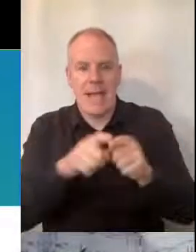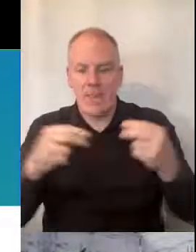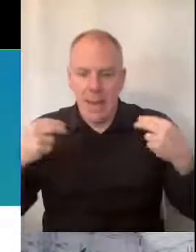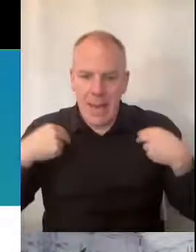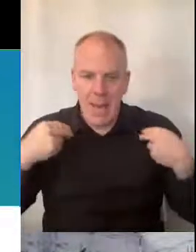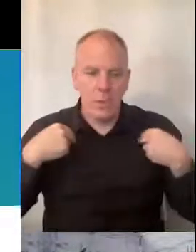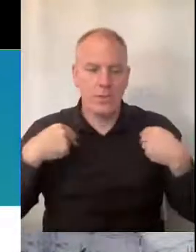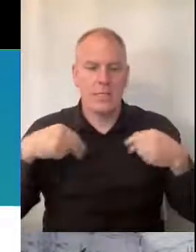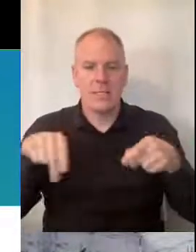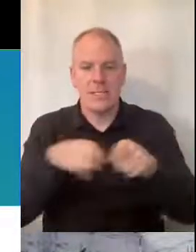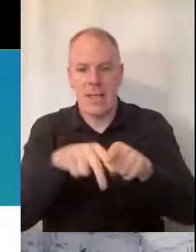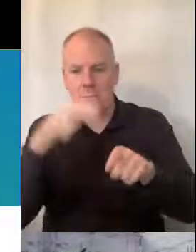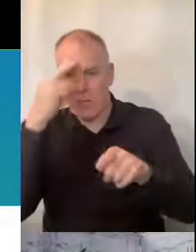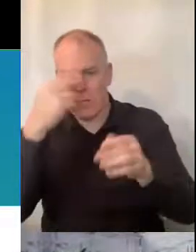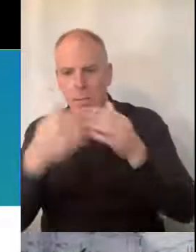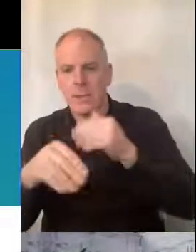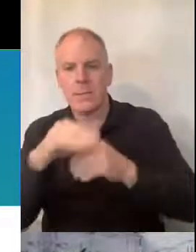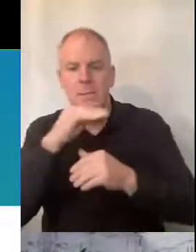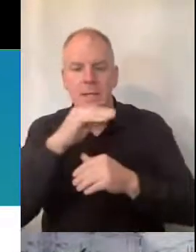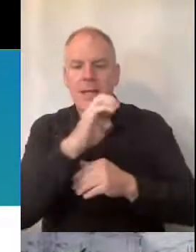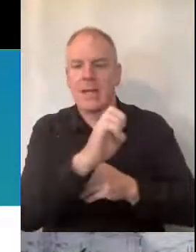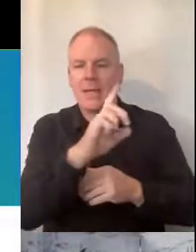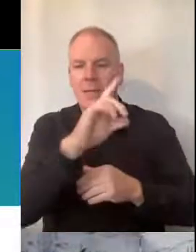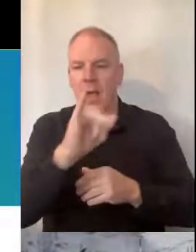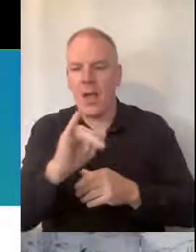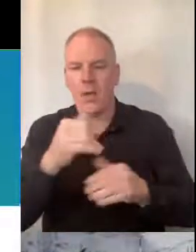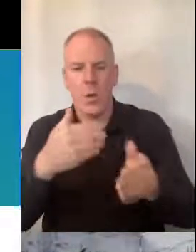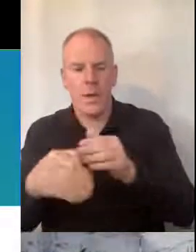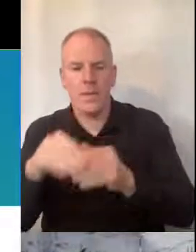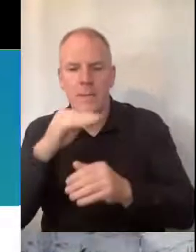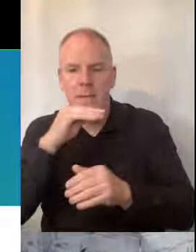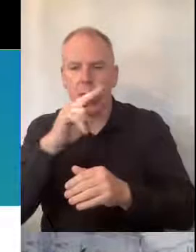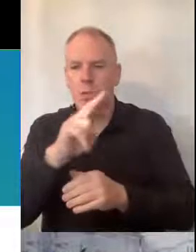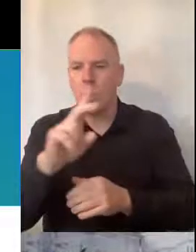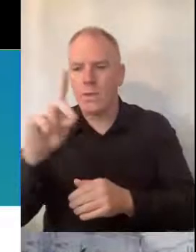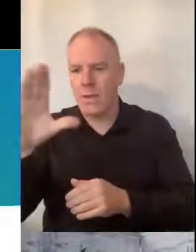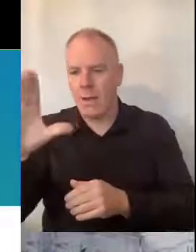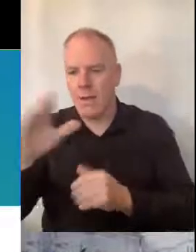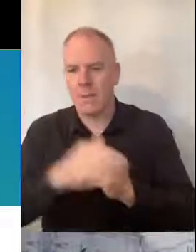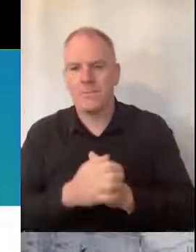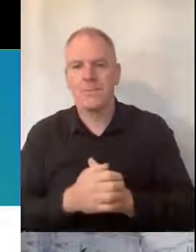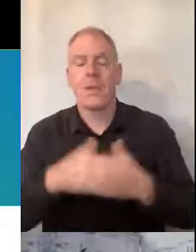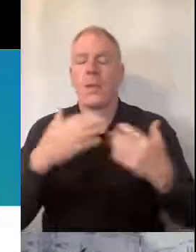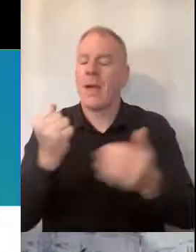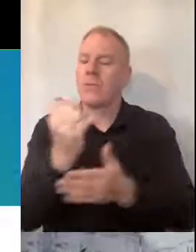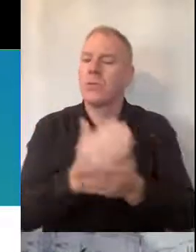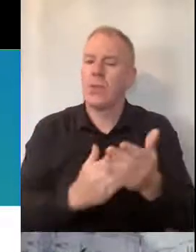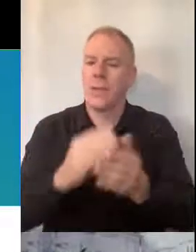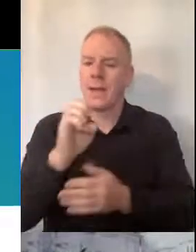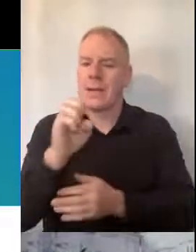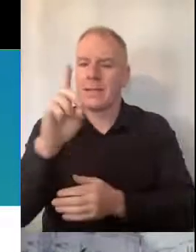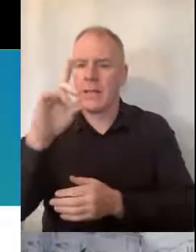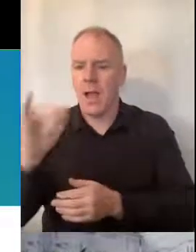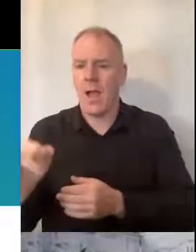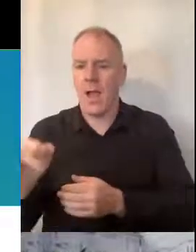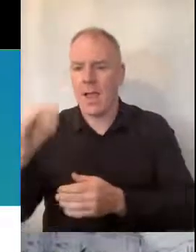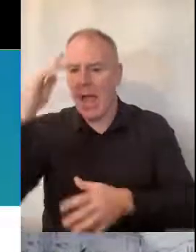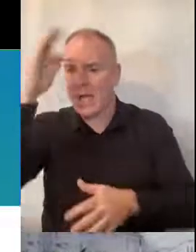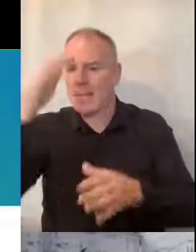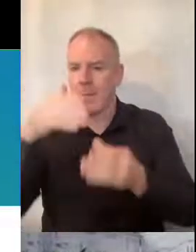And what udl is and we're currently developing. We have a number of EDI academic leads in, especially in our Health Sciences